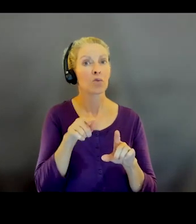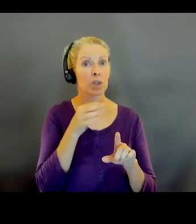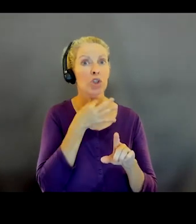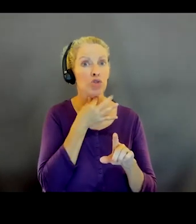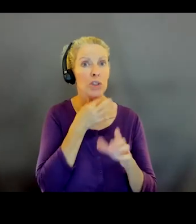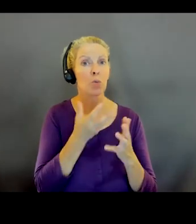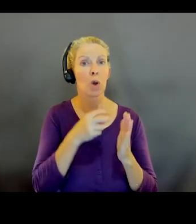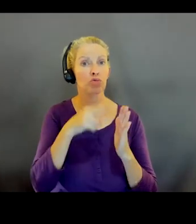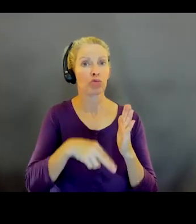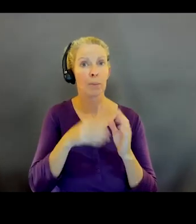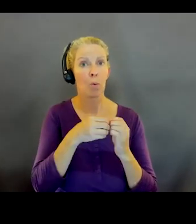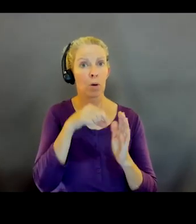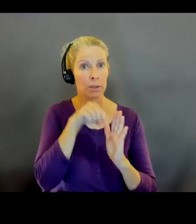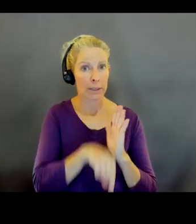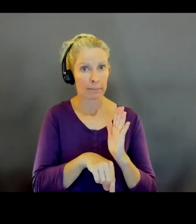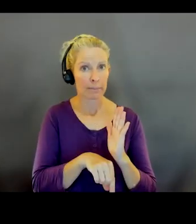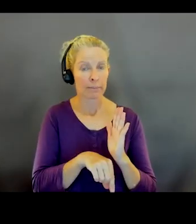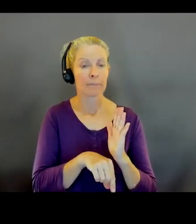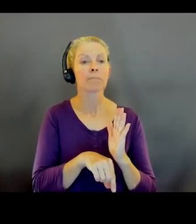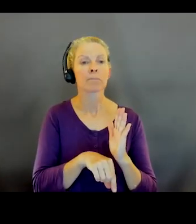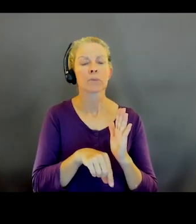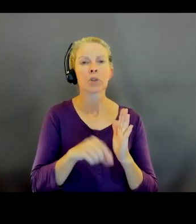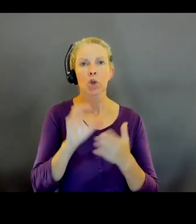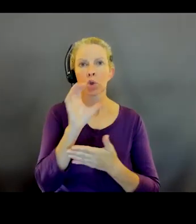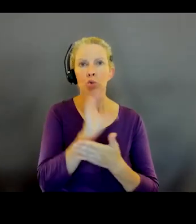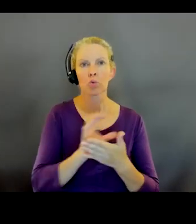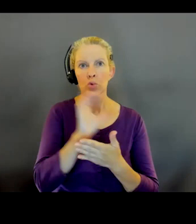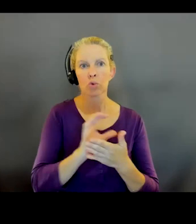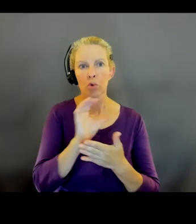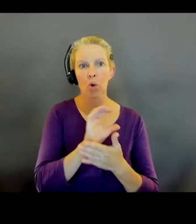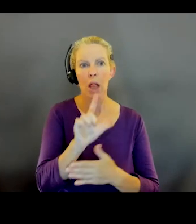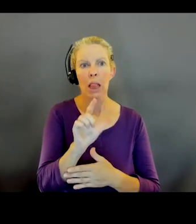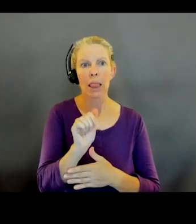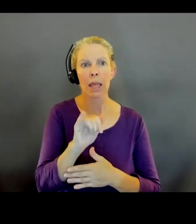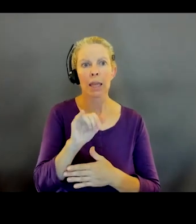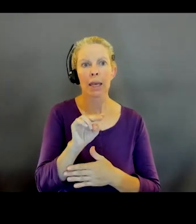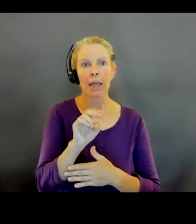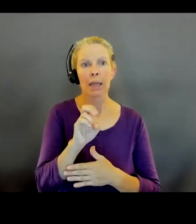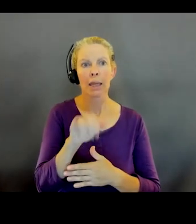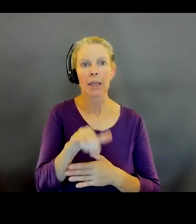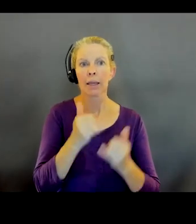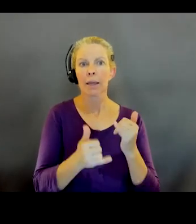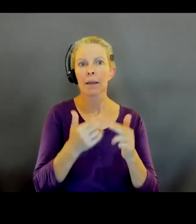if you just look at Lainey Feingold's website, you will find an article, "New Low In the